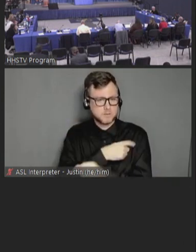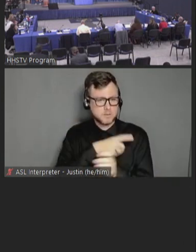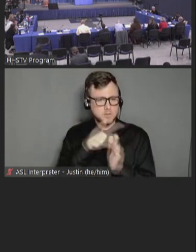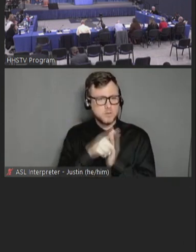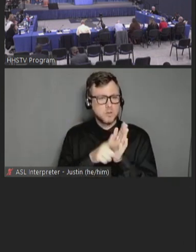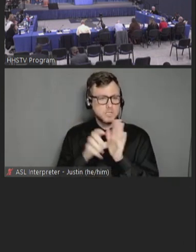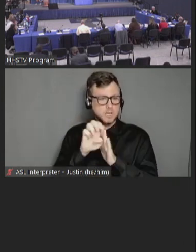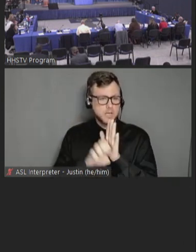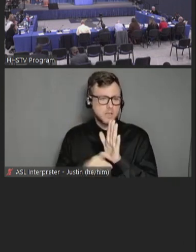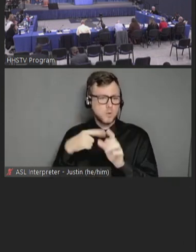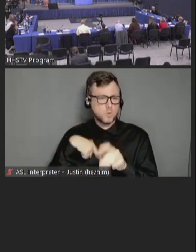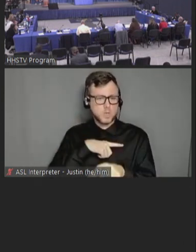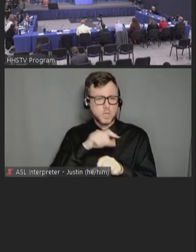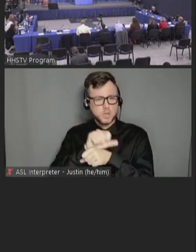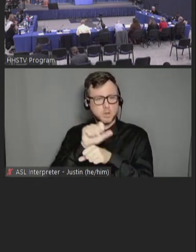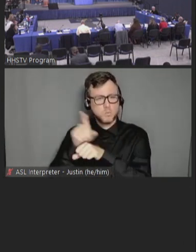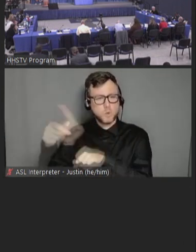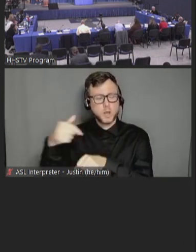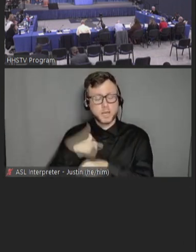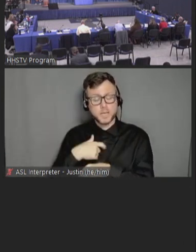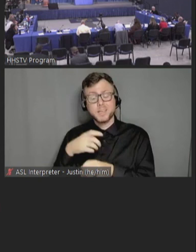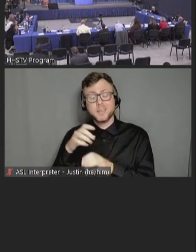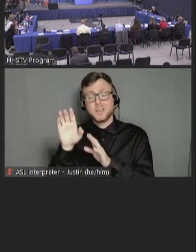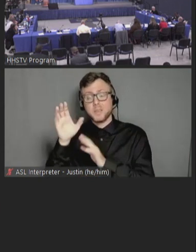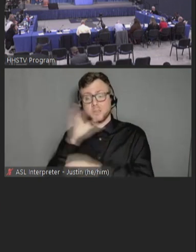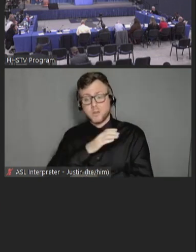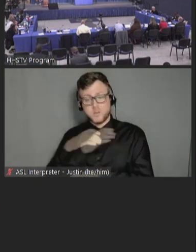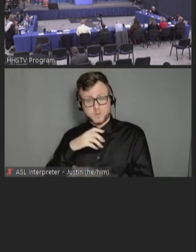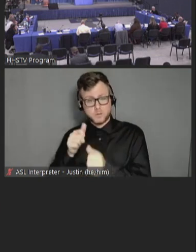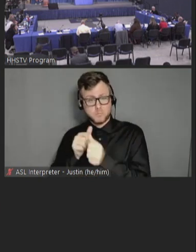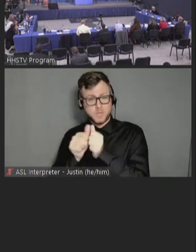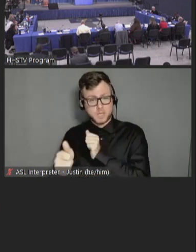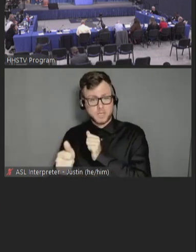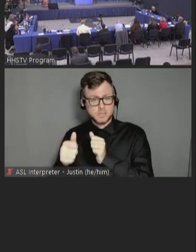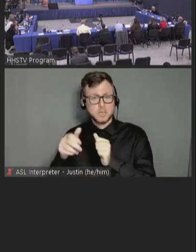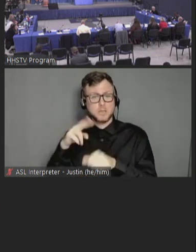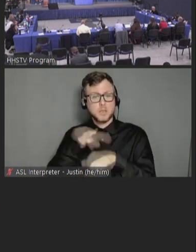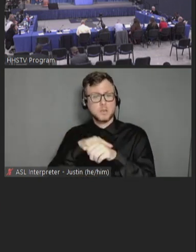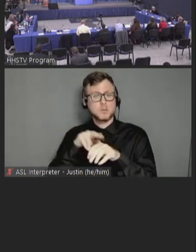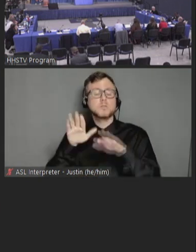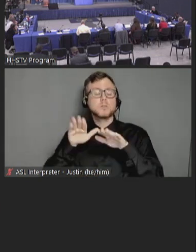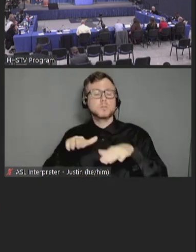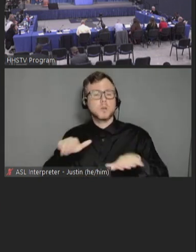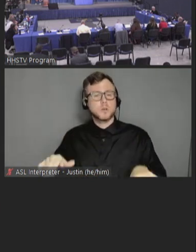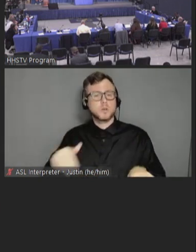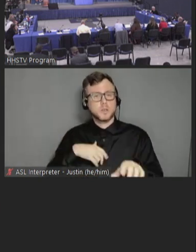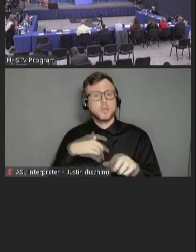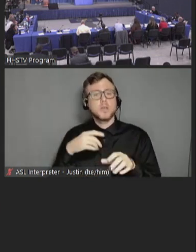Congress at their invitation to draft and pass the National Childhood Vaccine Injury Act of 1986.